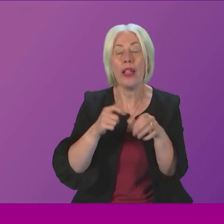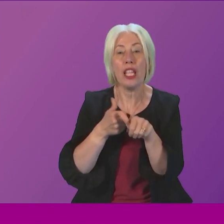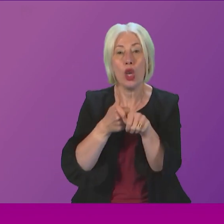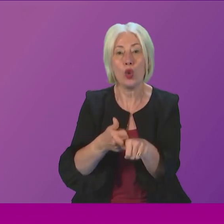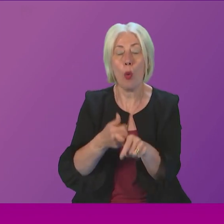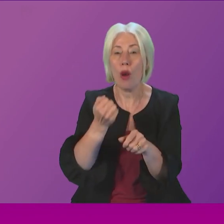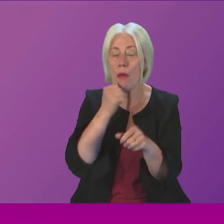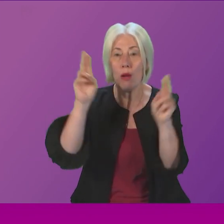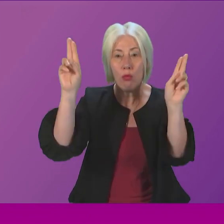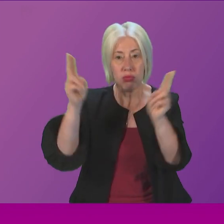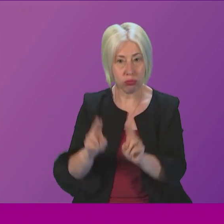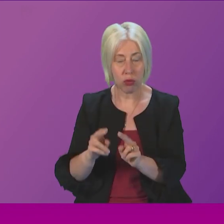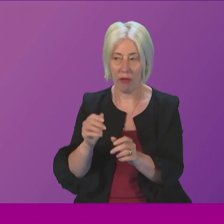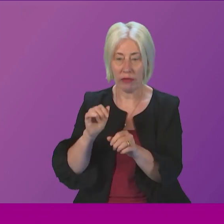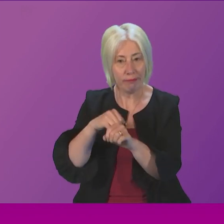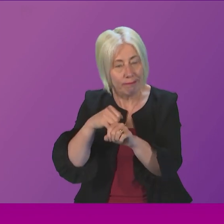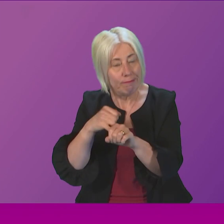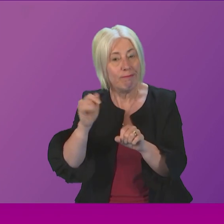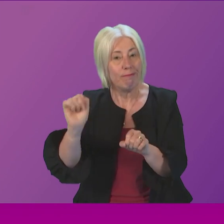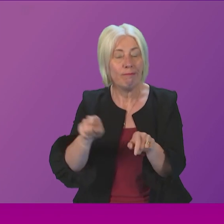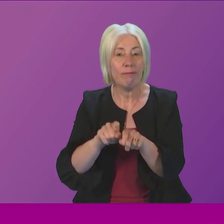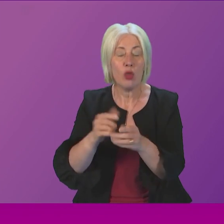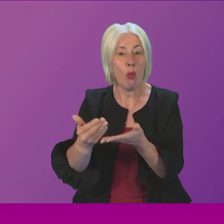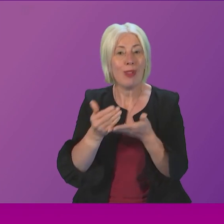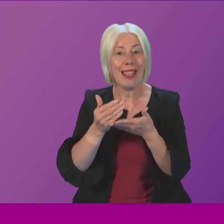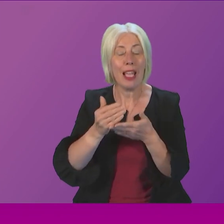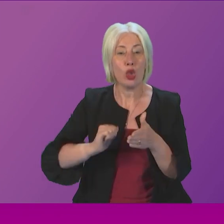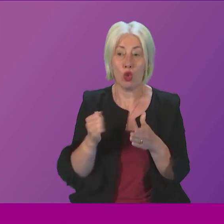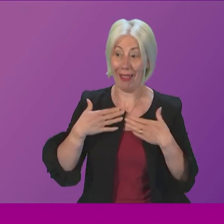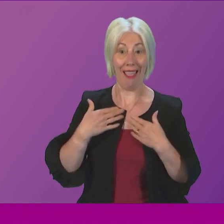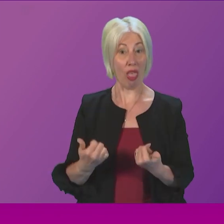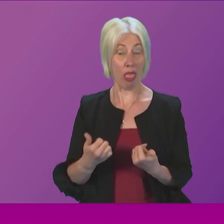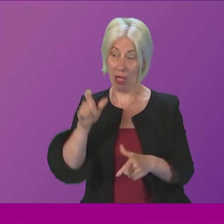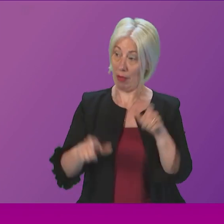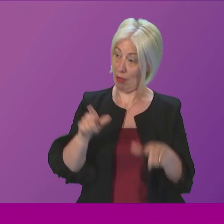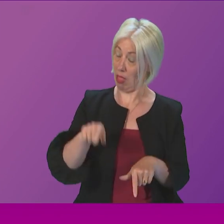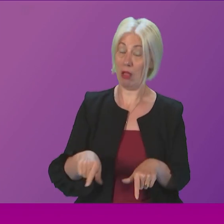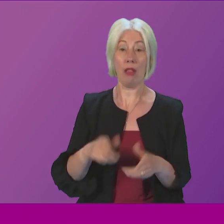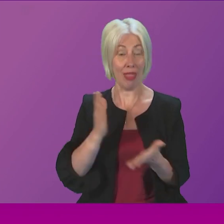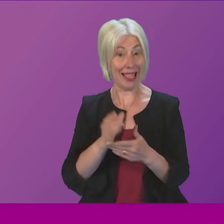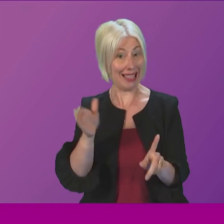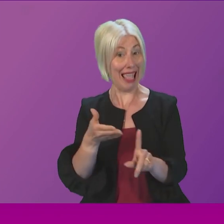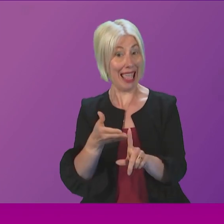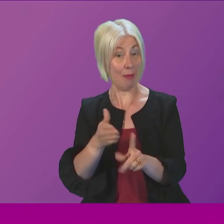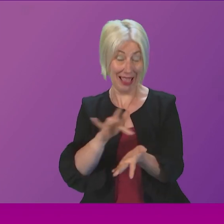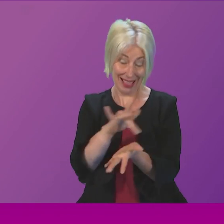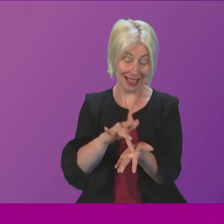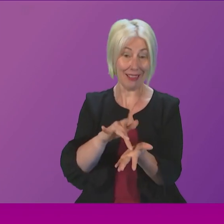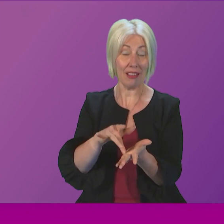reduction ambitions, as well as to protect Scotland’s health. That is the point—at its heart, it is a public health issue.